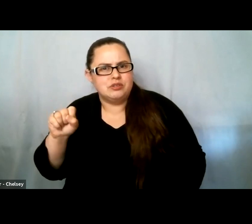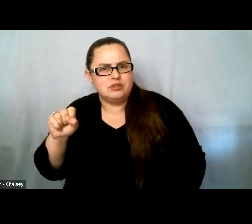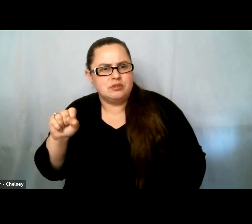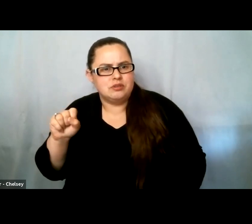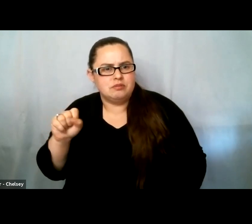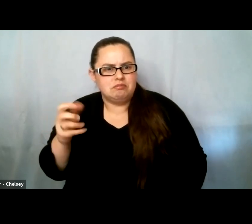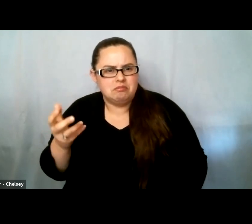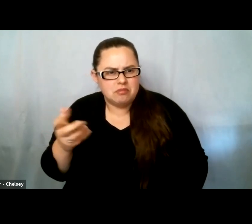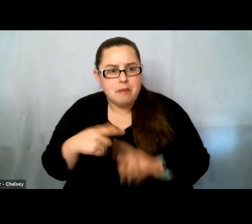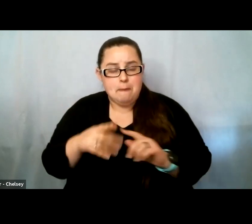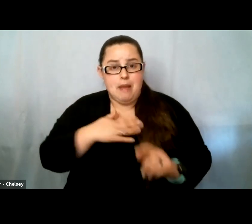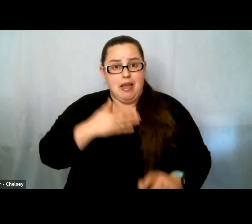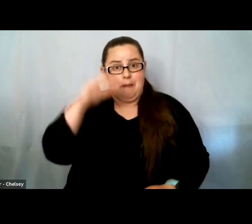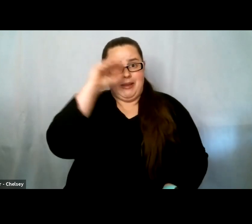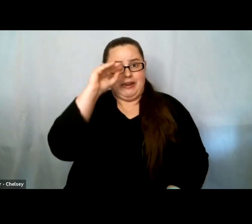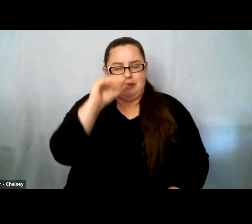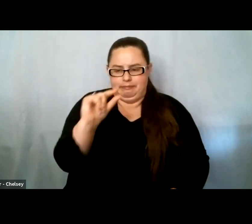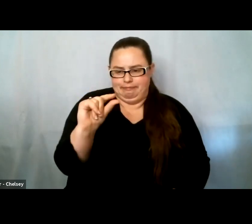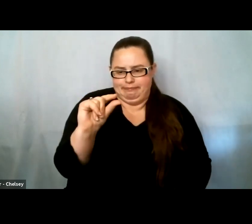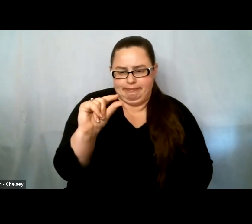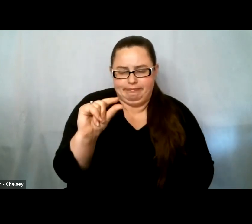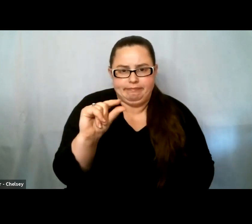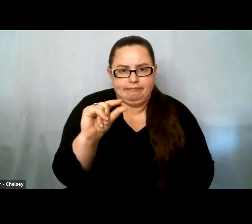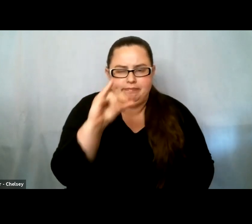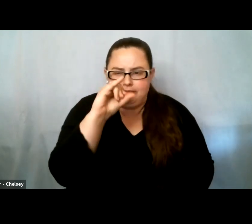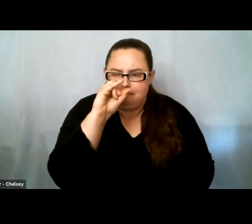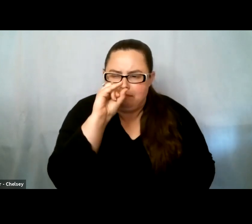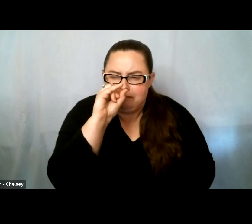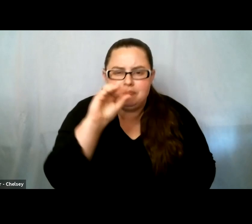when I talk like that. So you know it's a big political fight to make that If that's what